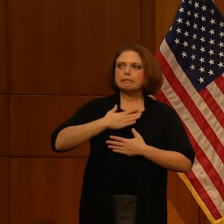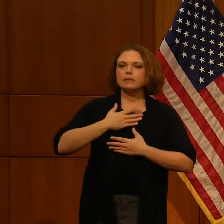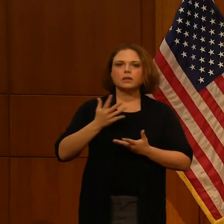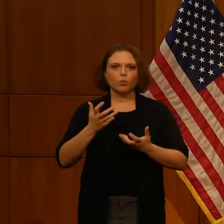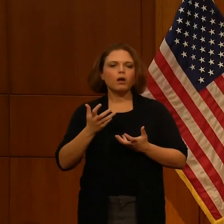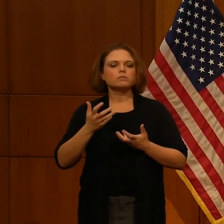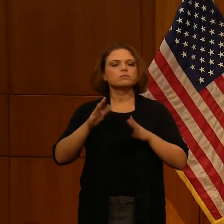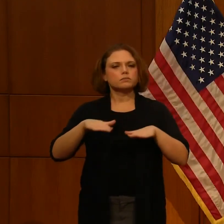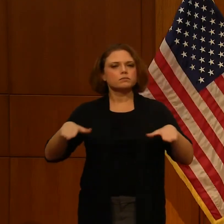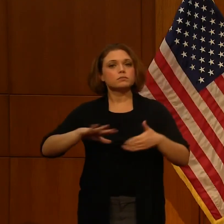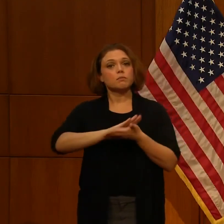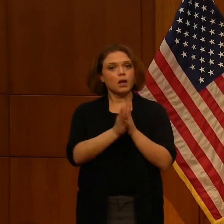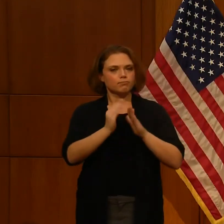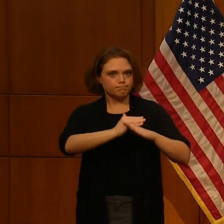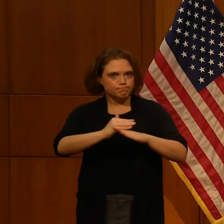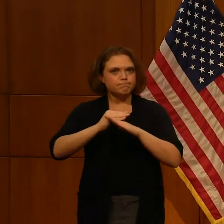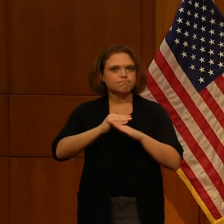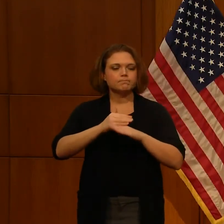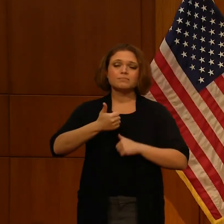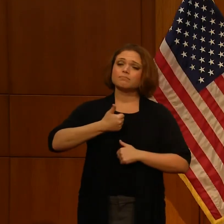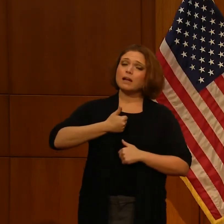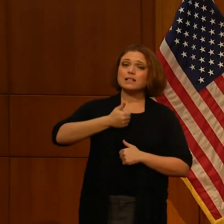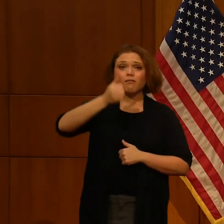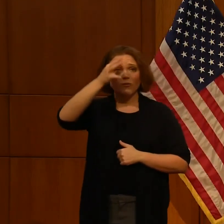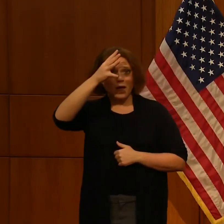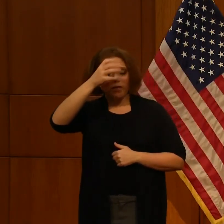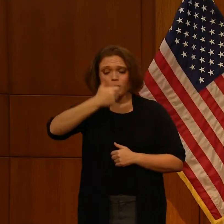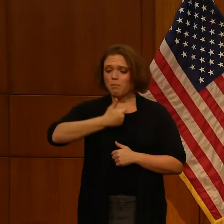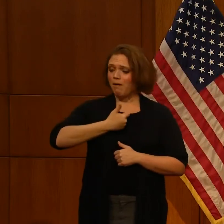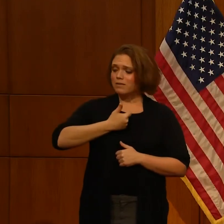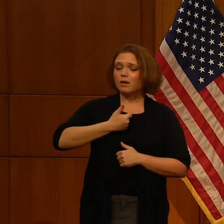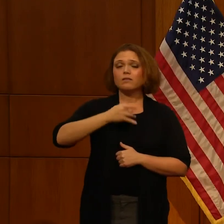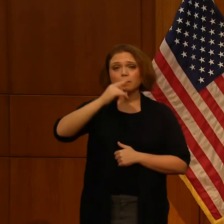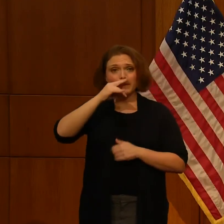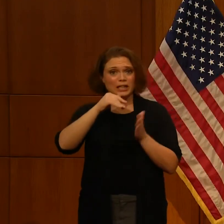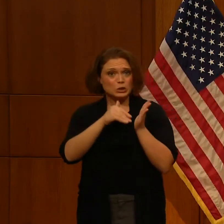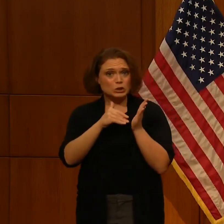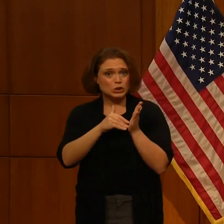CHILDREN ARE ANXIOUS TO GET THEM PROTECTED. AS A FATHER,